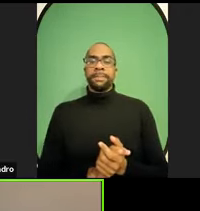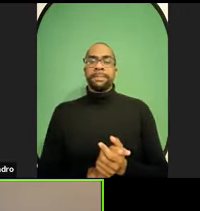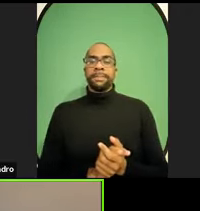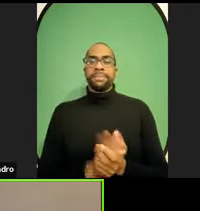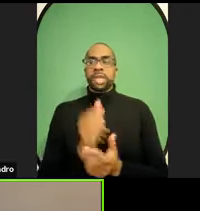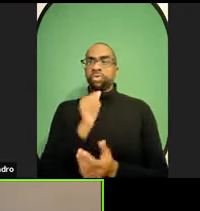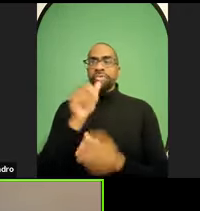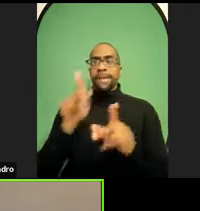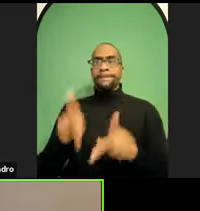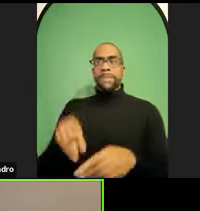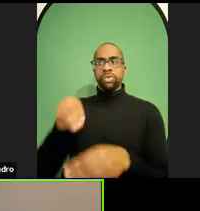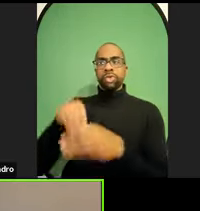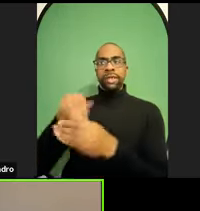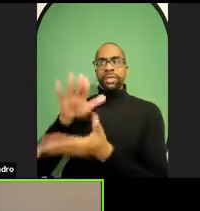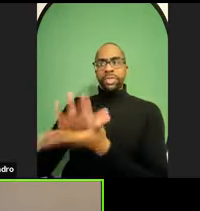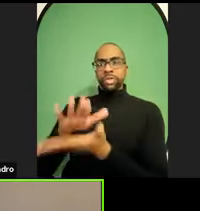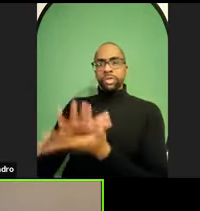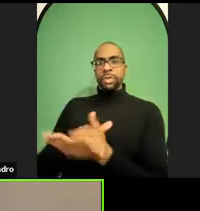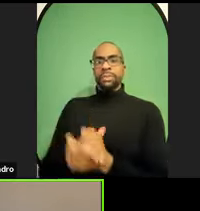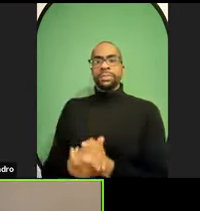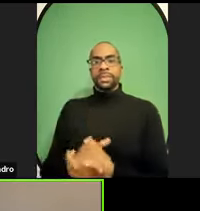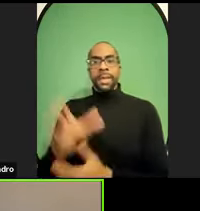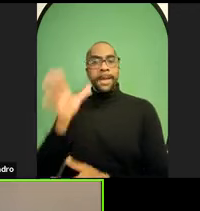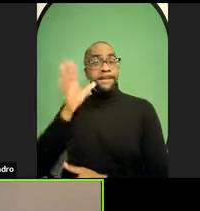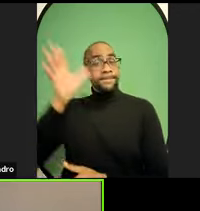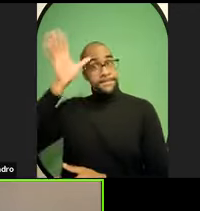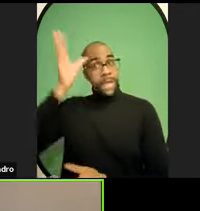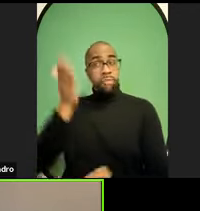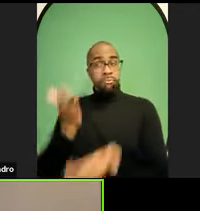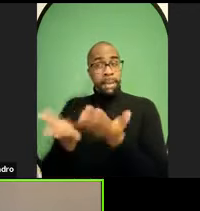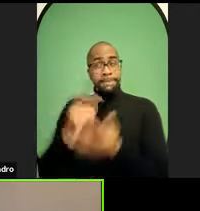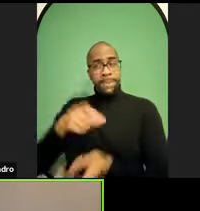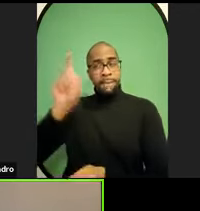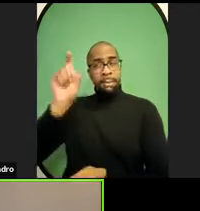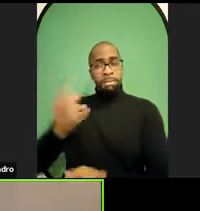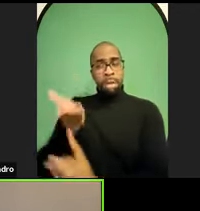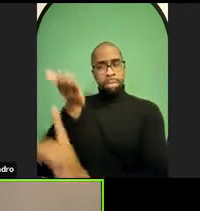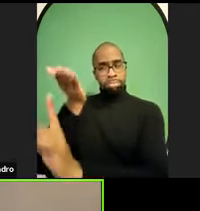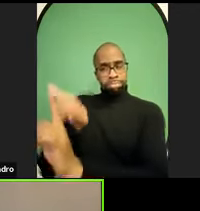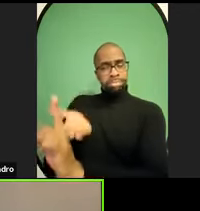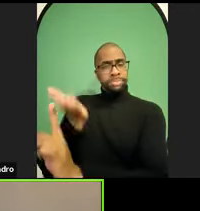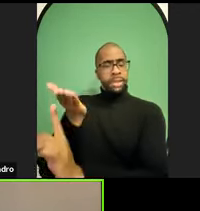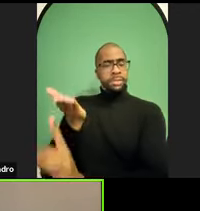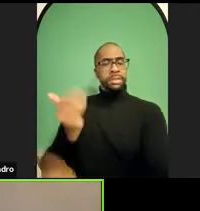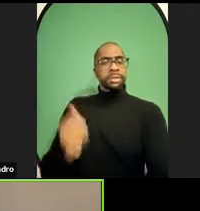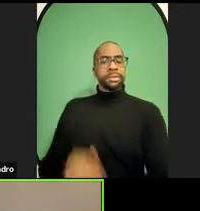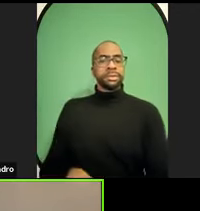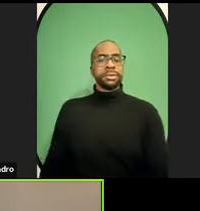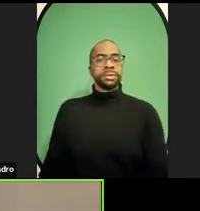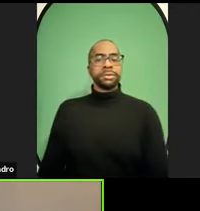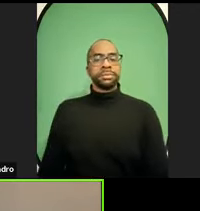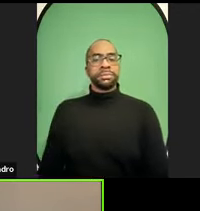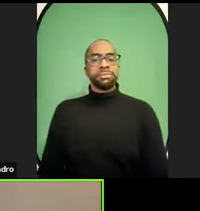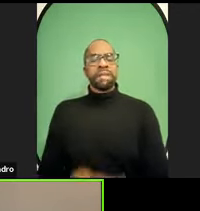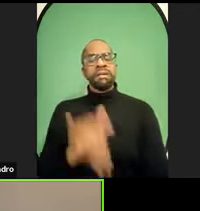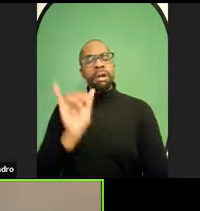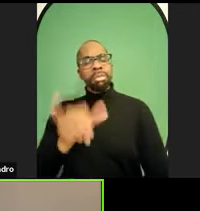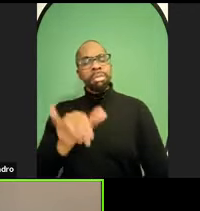the Copa the Copa test instead of. of someone in the school. I need to be present so that's why. we import